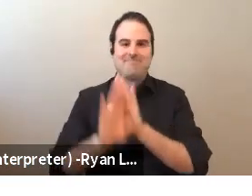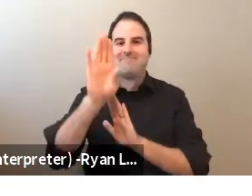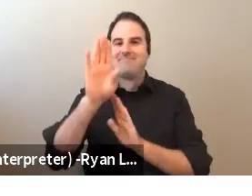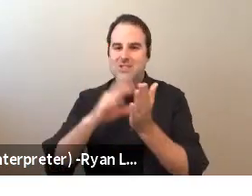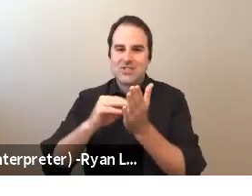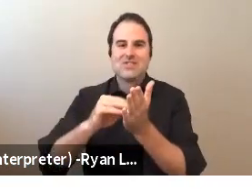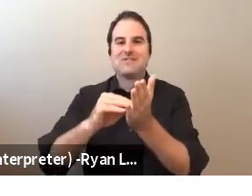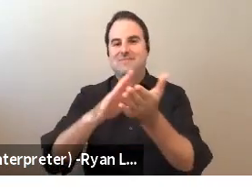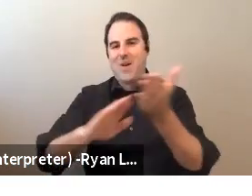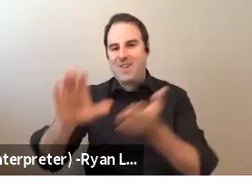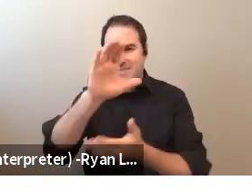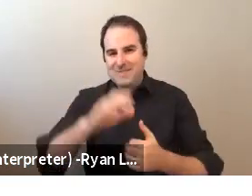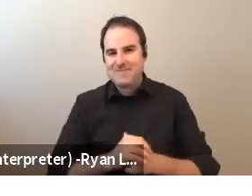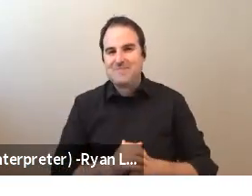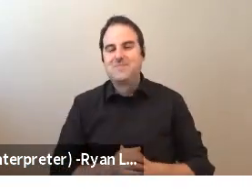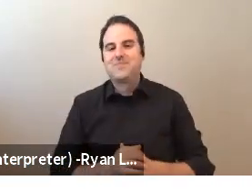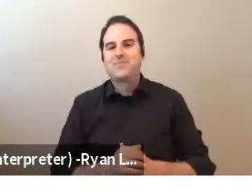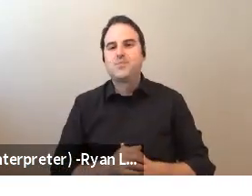Sally Potter: You know, this happened to me several times.